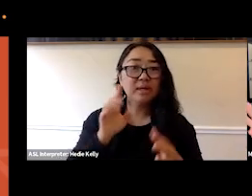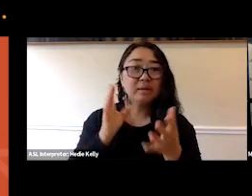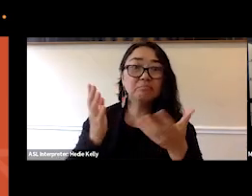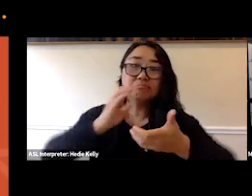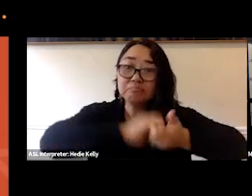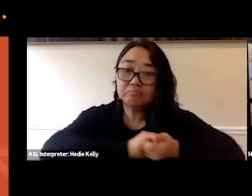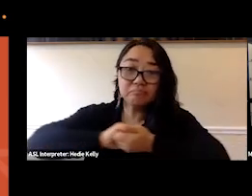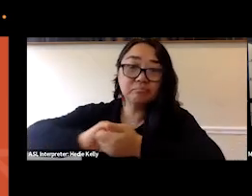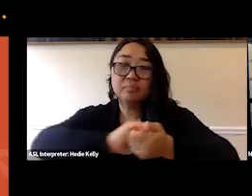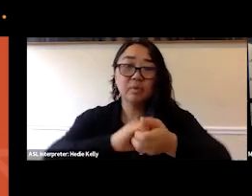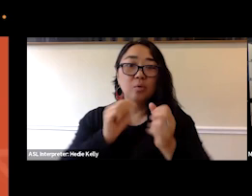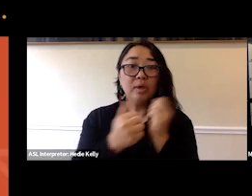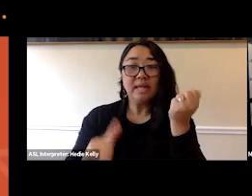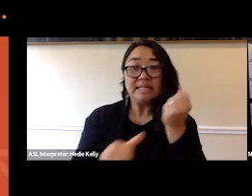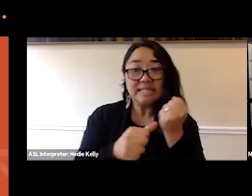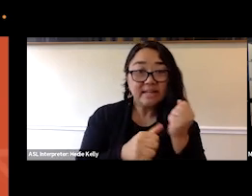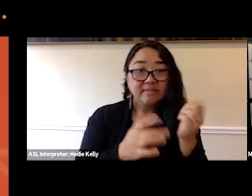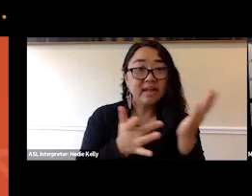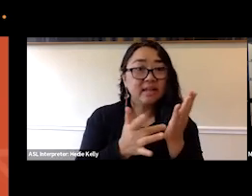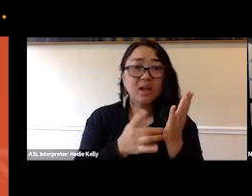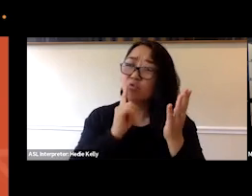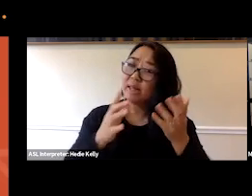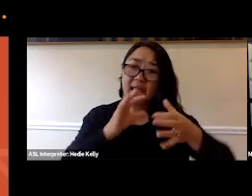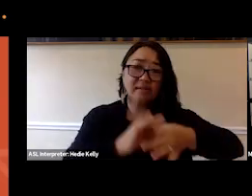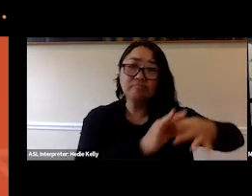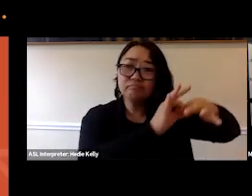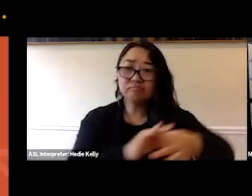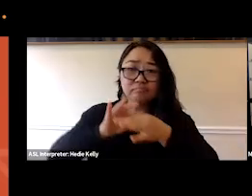these two things are interrelated methods that, when combined properly,